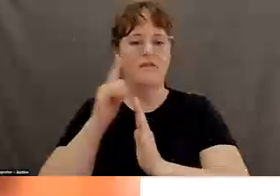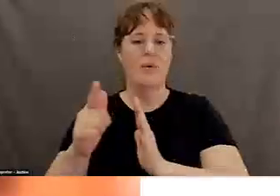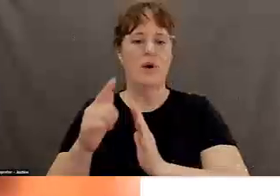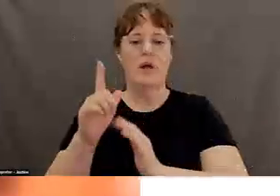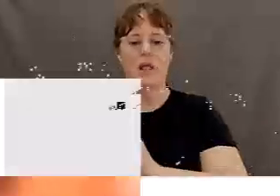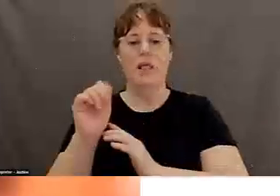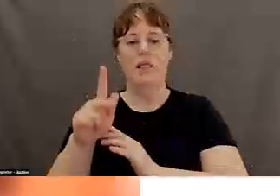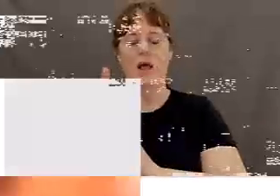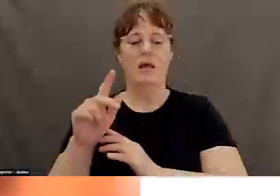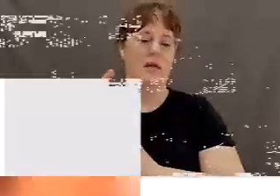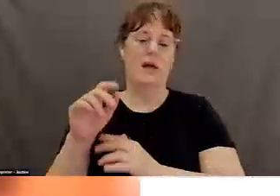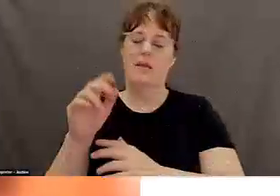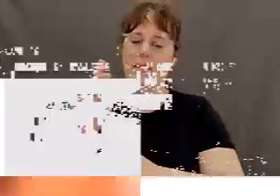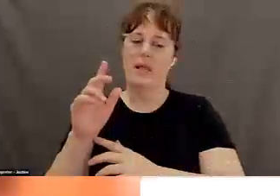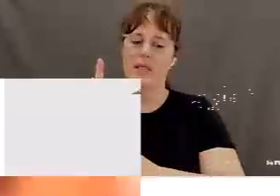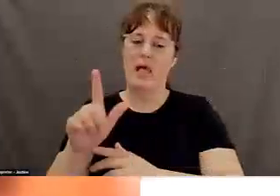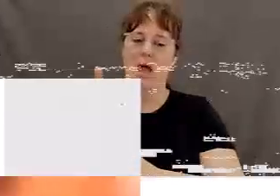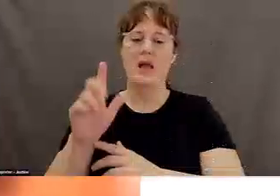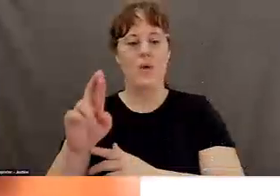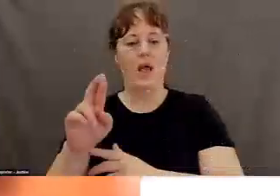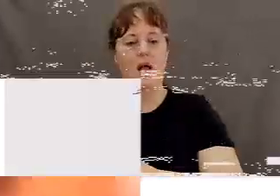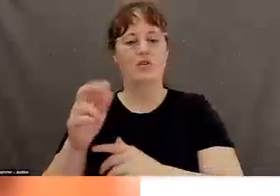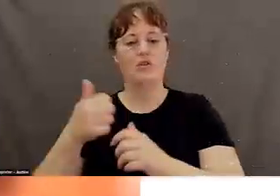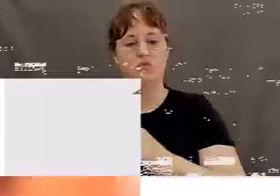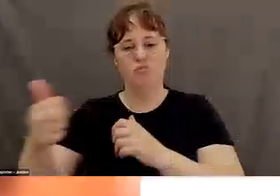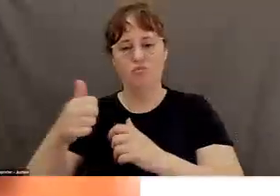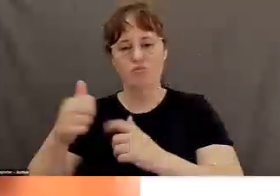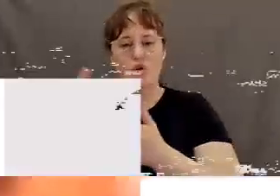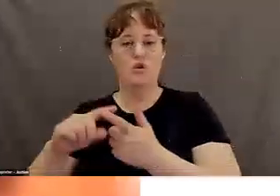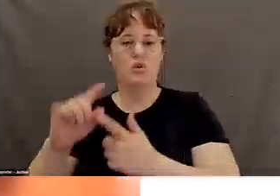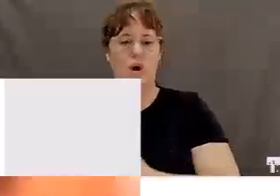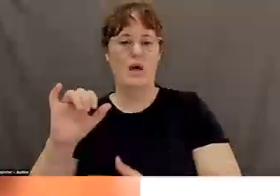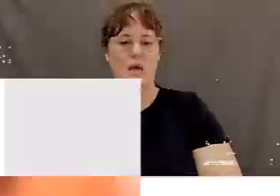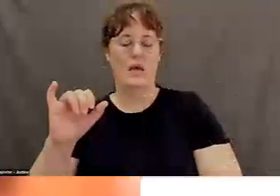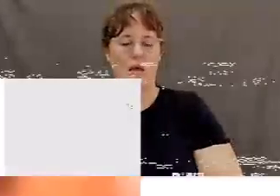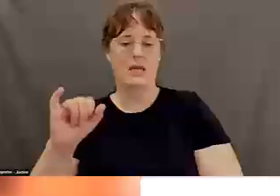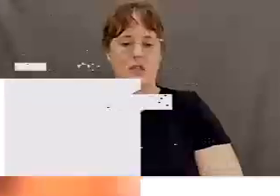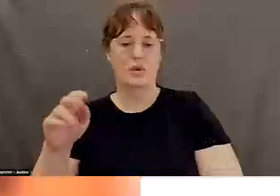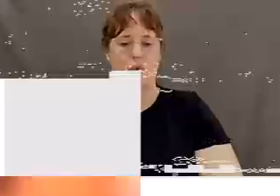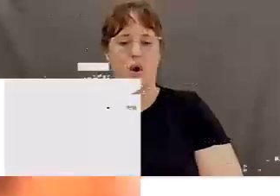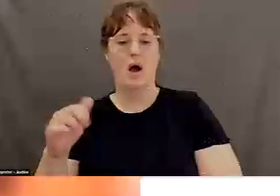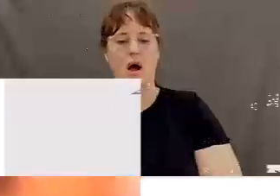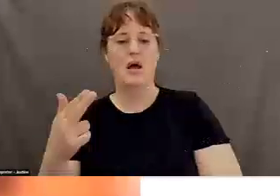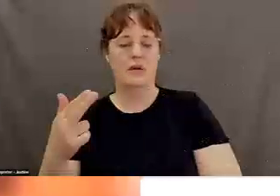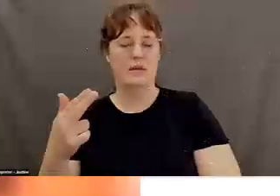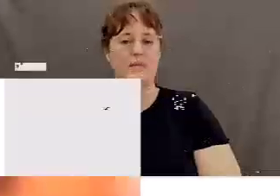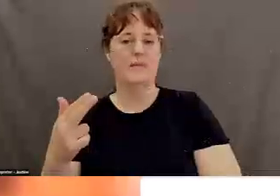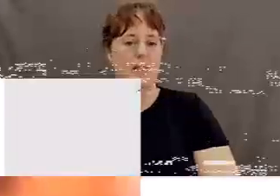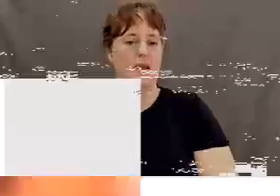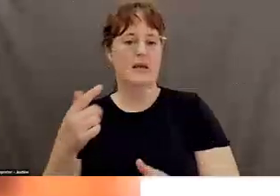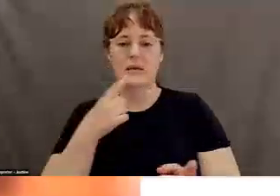Boardroom: From Ron Warman and an unnamed commenter opposing the Issaquah light rail extension, noting it's a waste of taxpayer money.